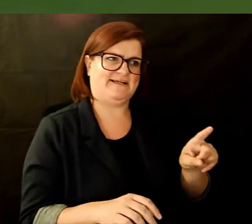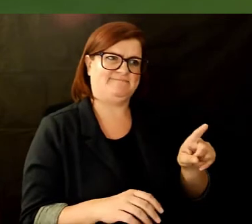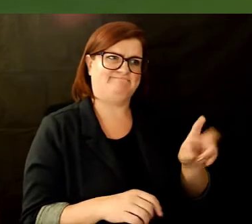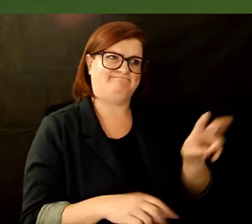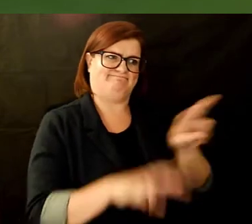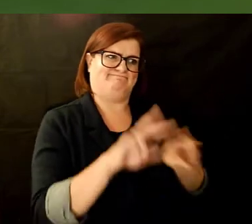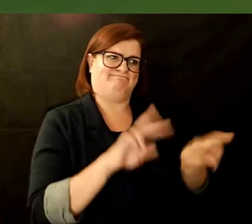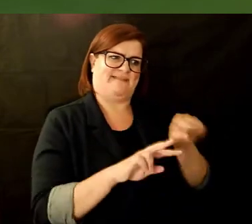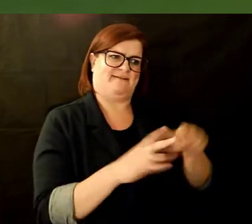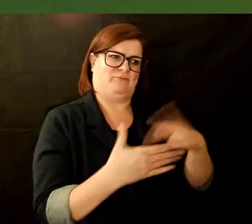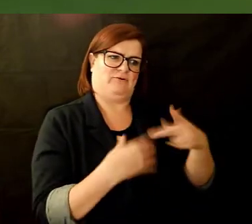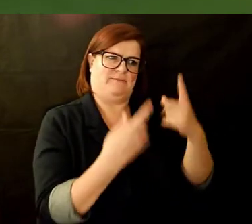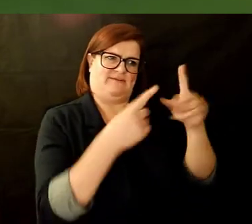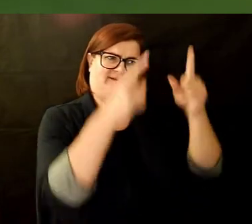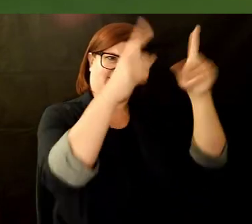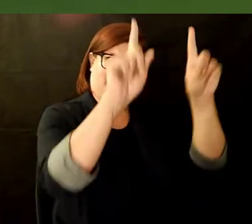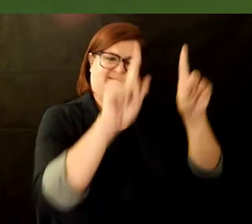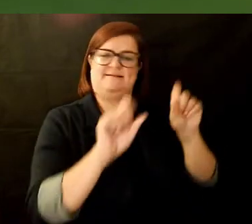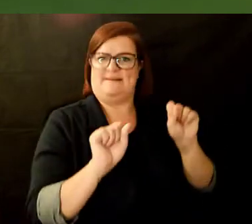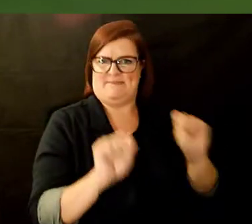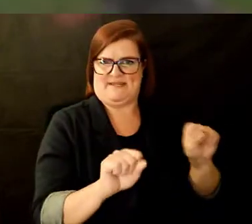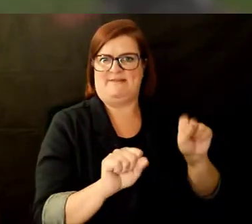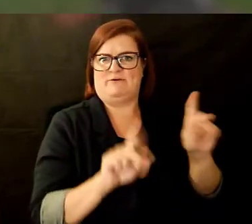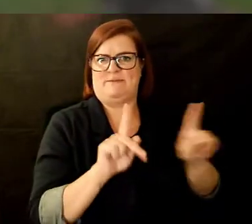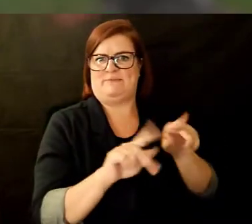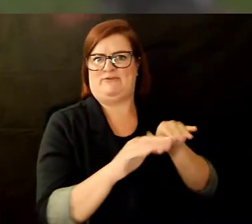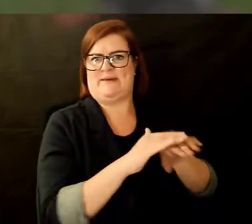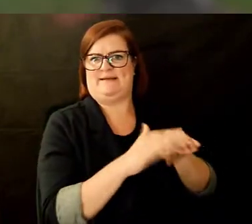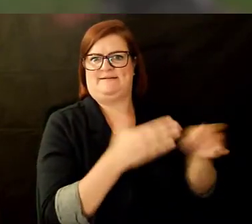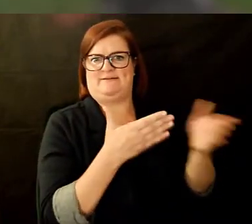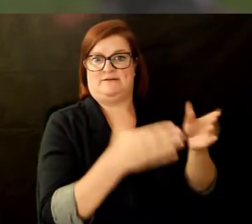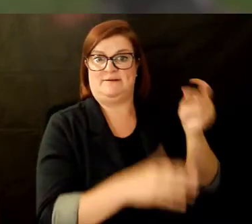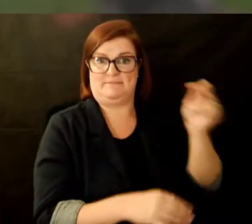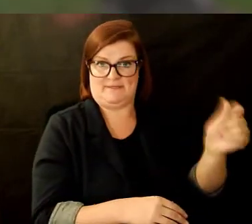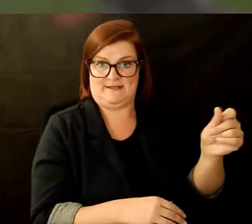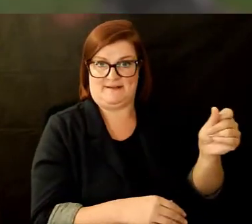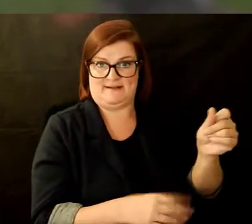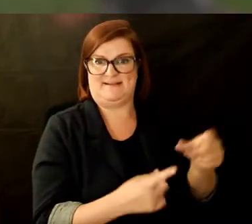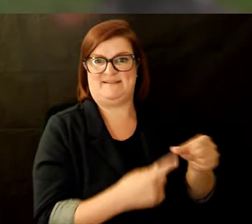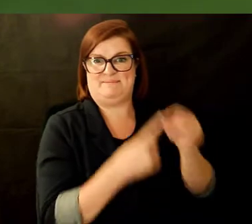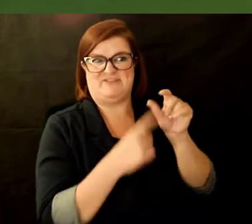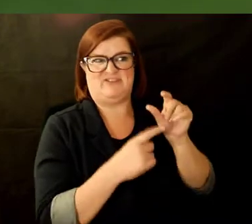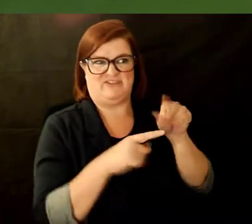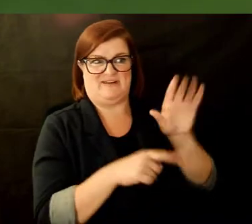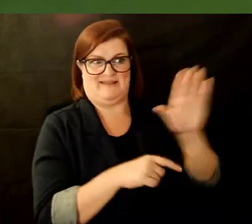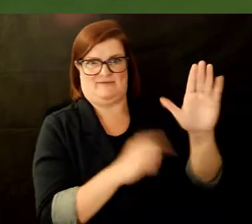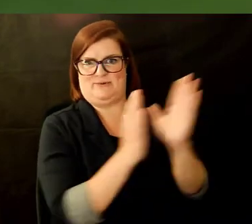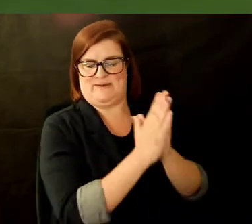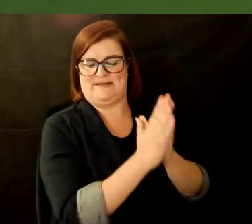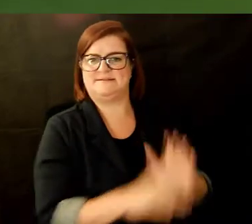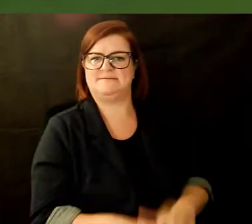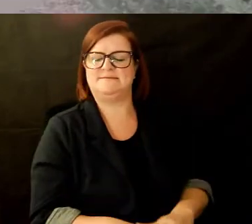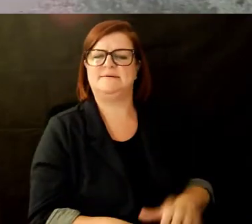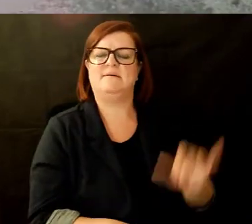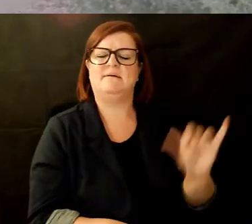on the ability for people to access services immediately, especially at their request. The other one is how many times can we